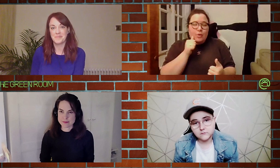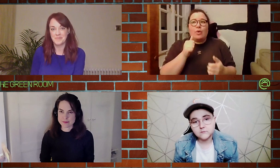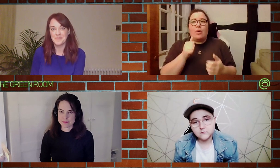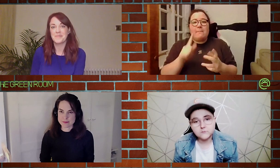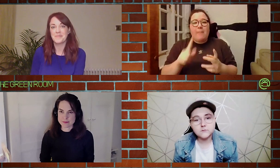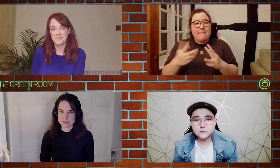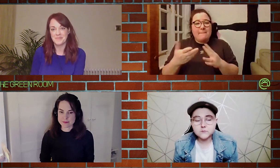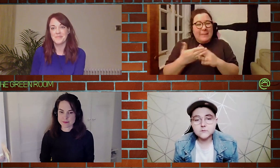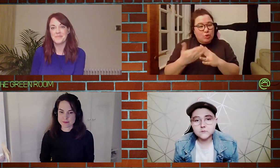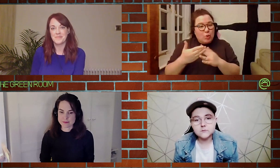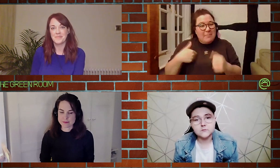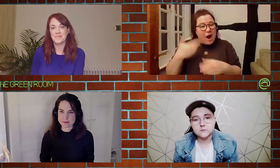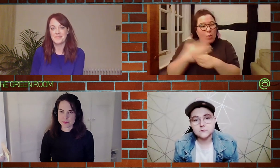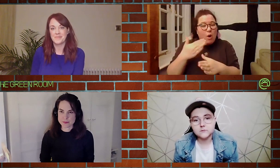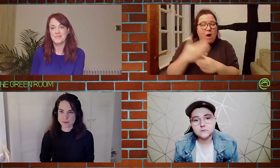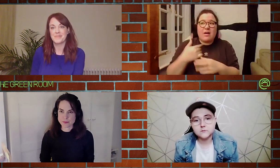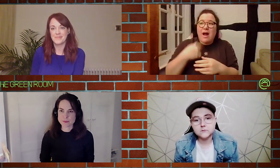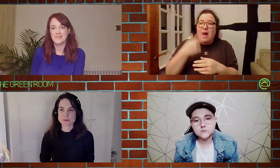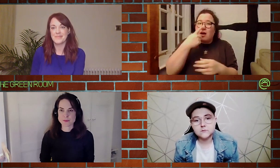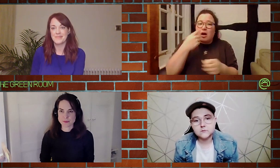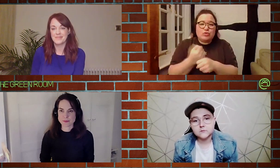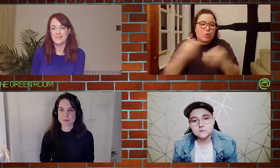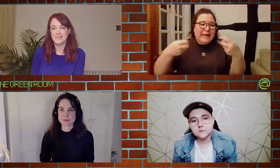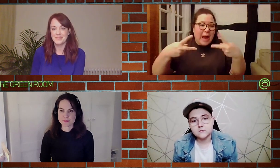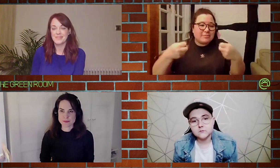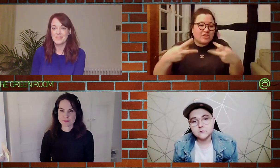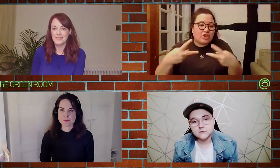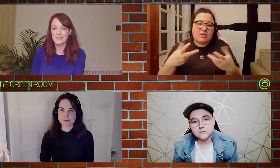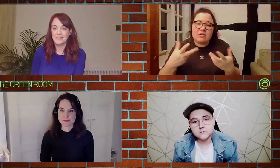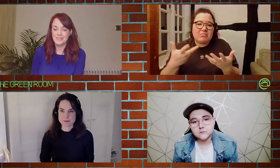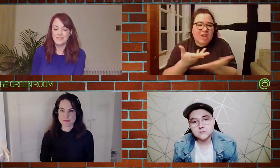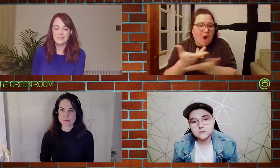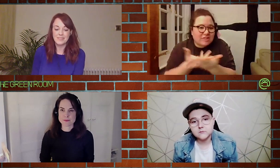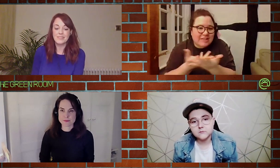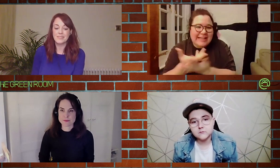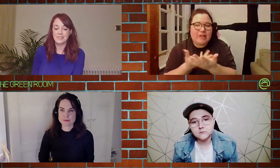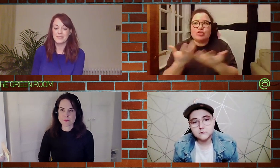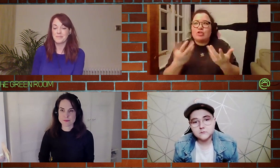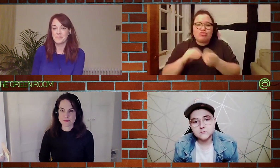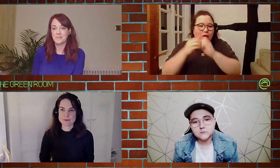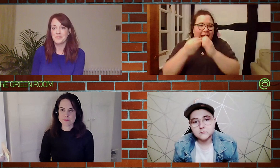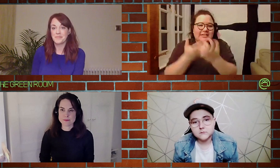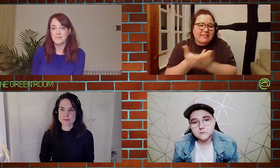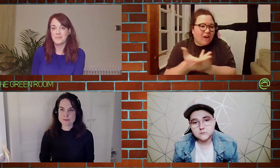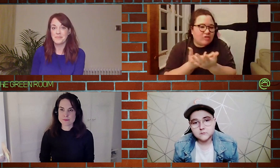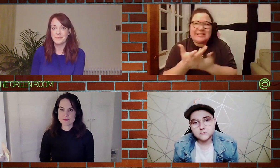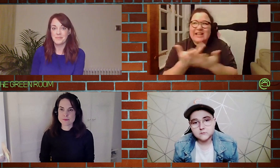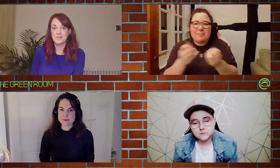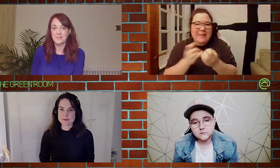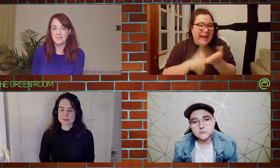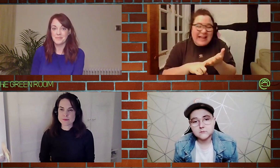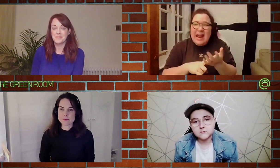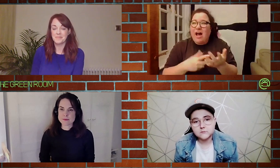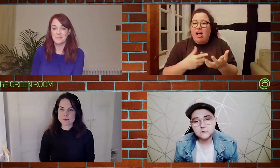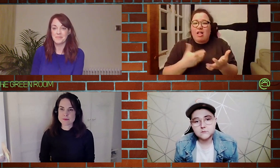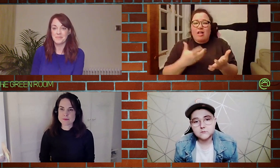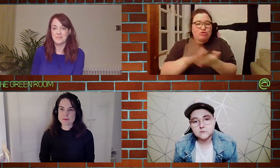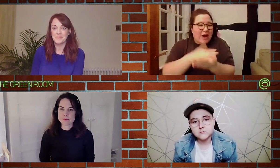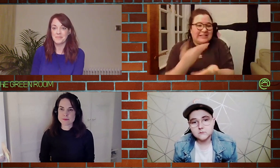a job to go to which was so lovely to know. But you know I do all sorts of things, captioning conversations,